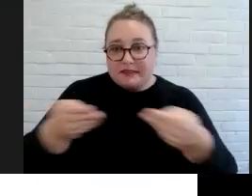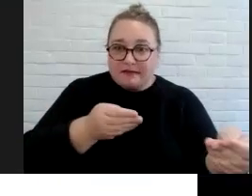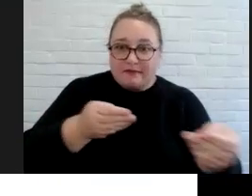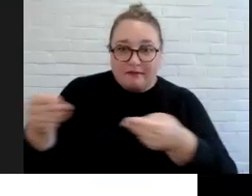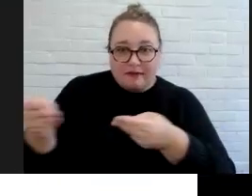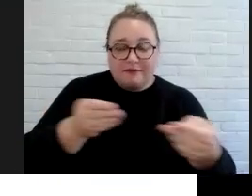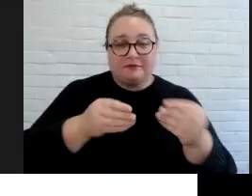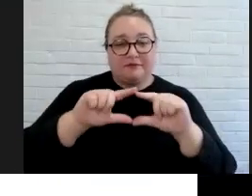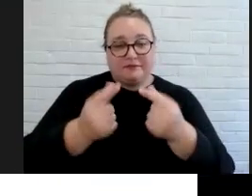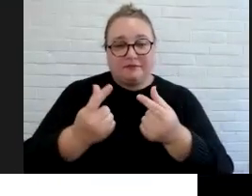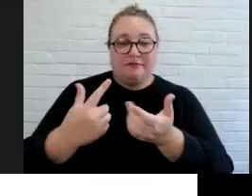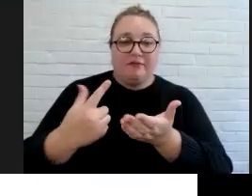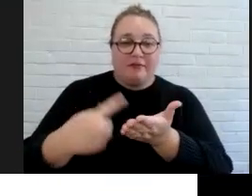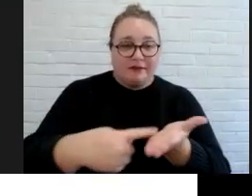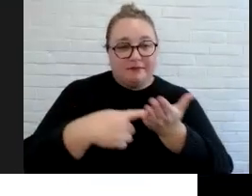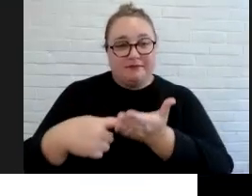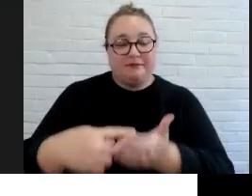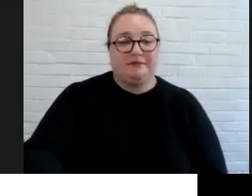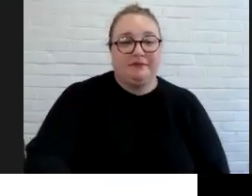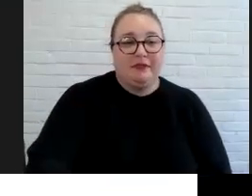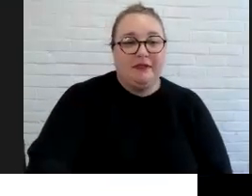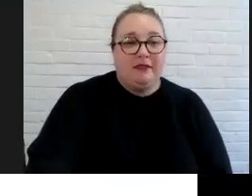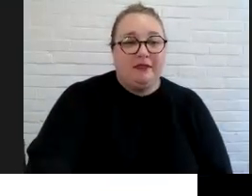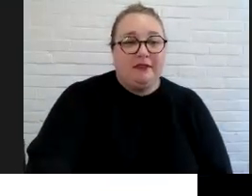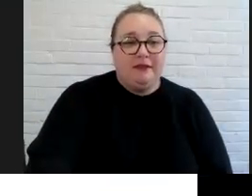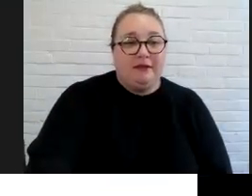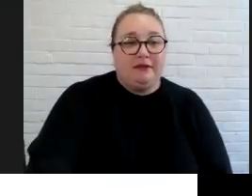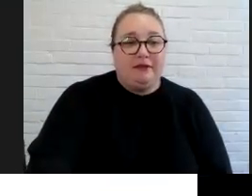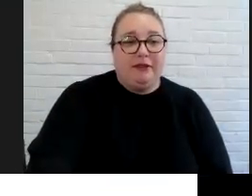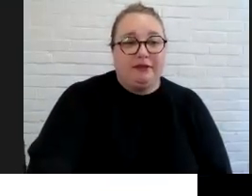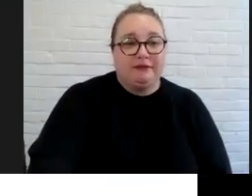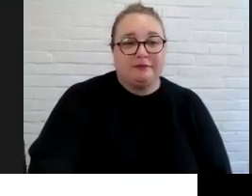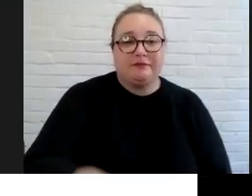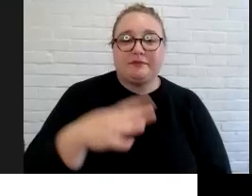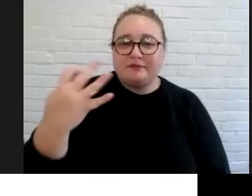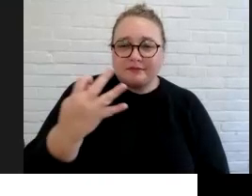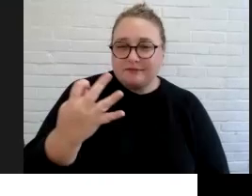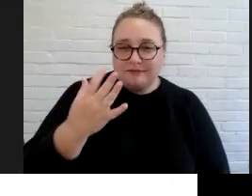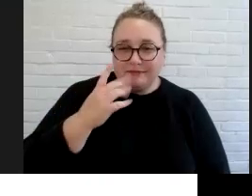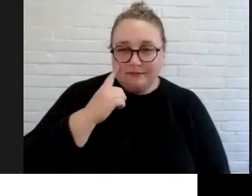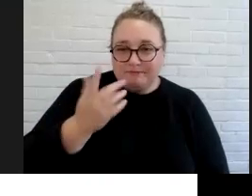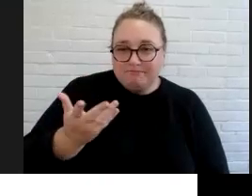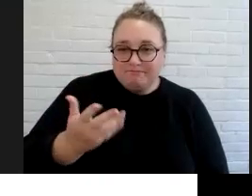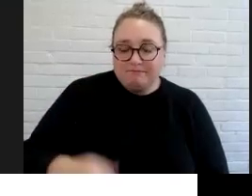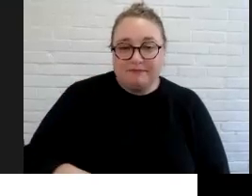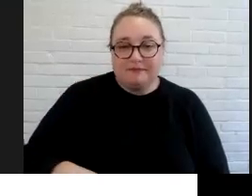Yeah. And then how about on Friday? Any ideas for Friday? I'll give you a hint there. It's two.